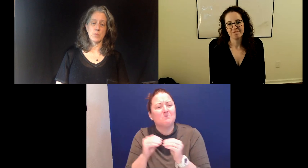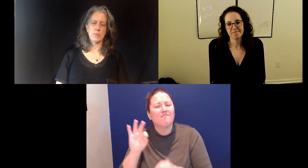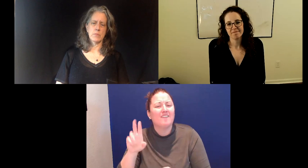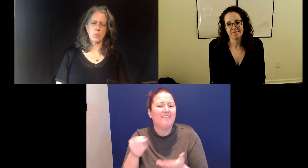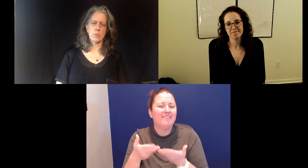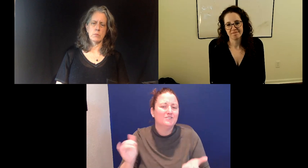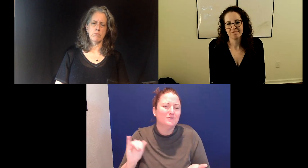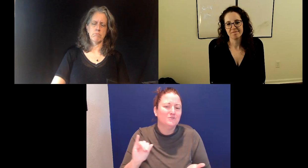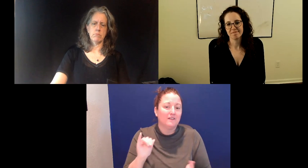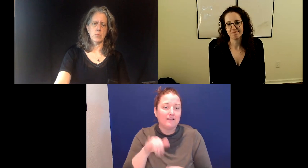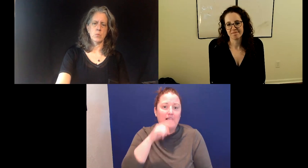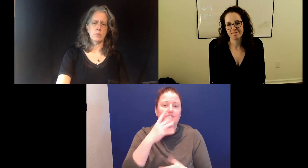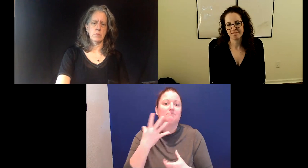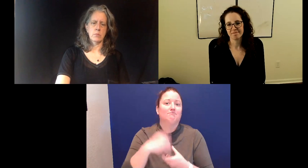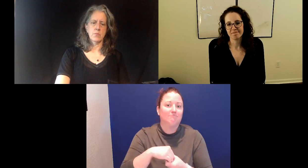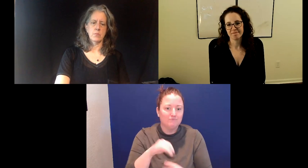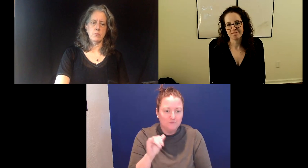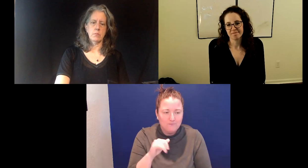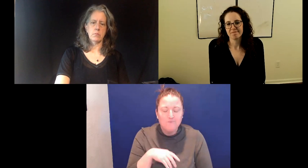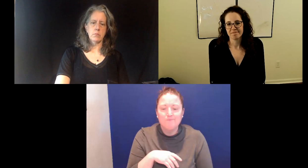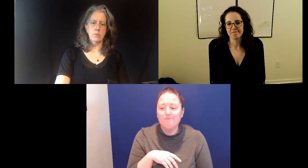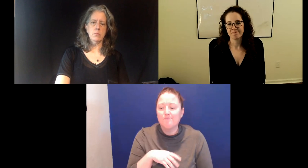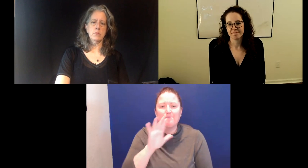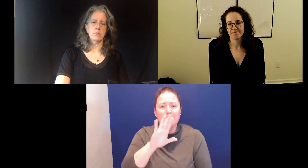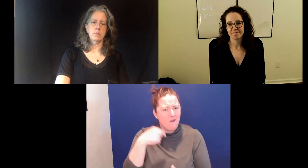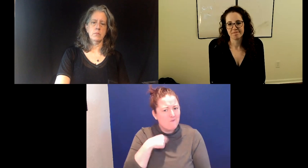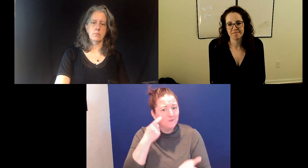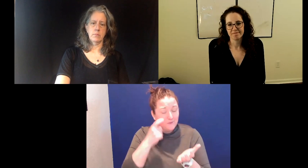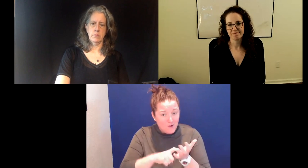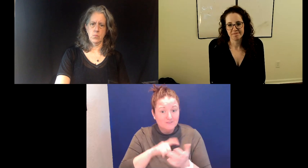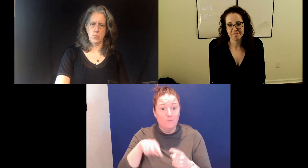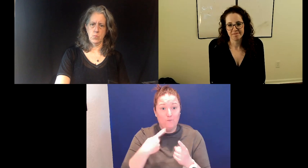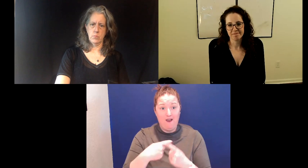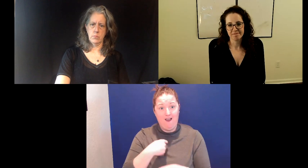and make sure that we leave some time for them to have fun so that students can enjoy it